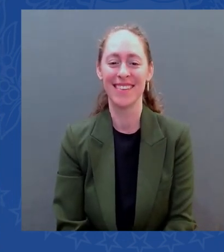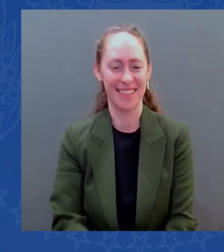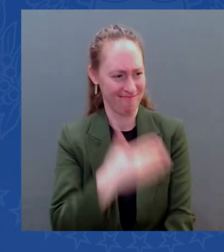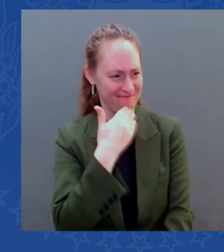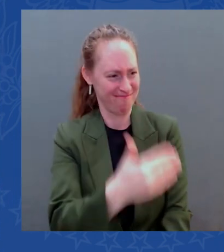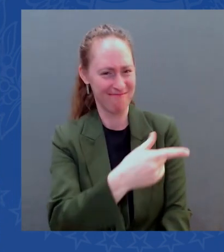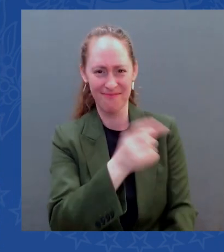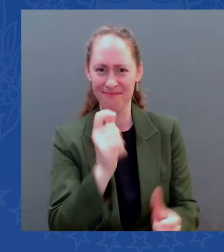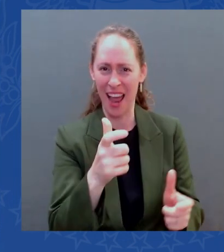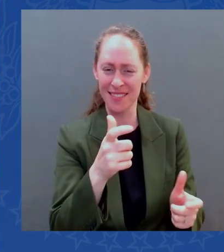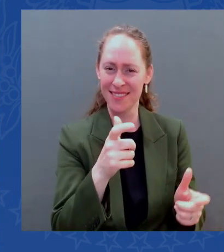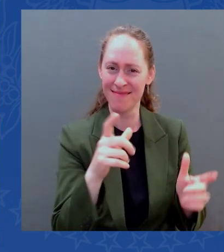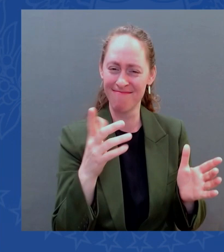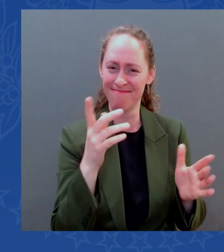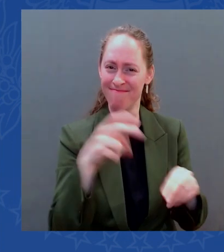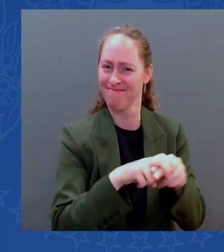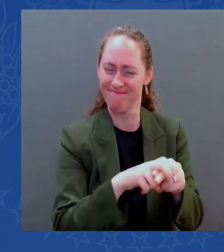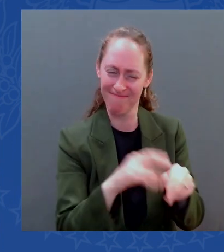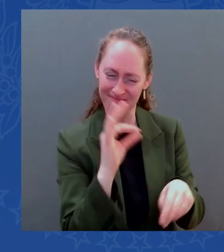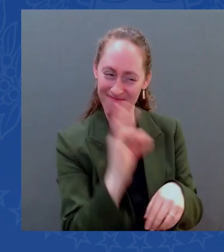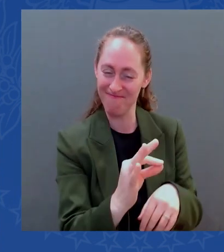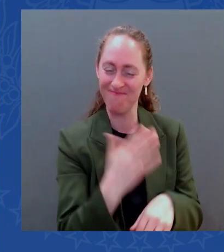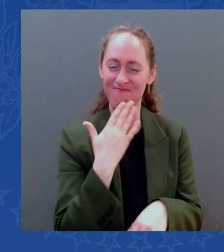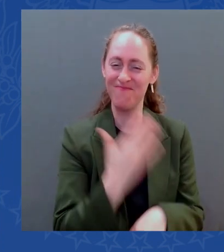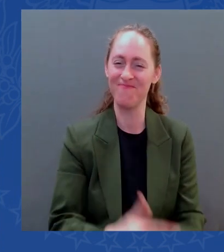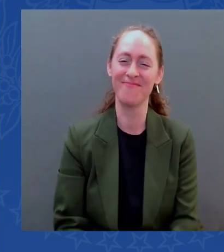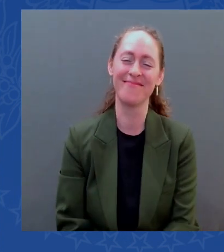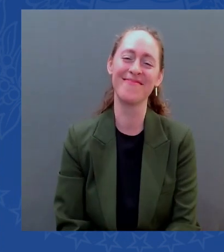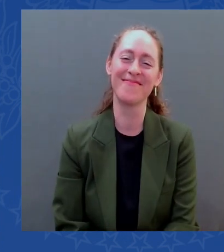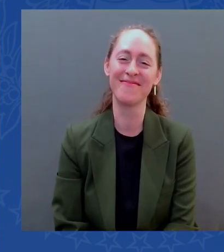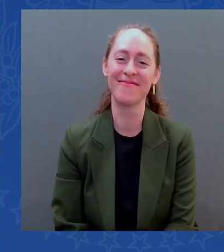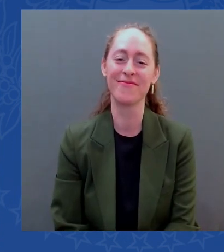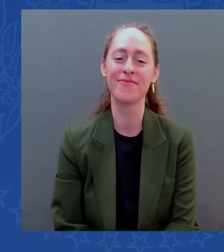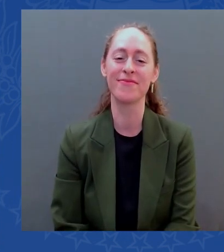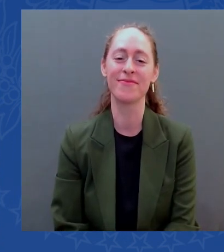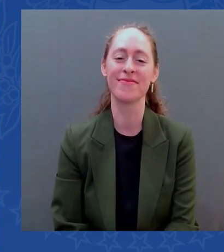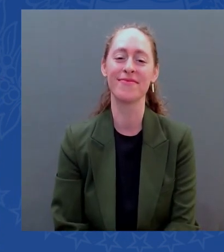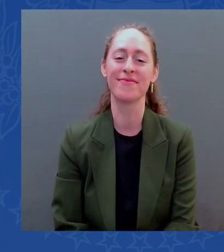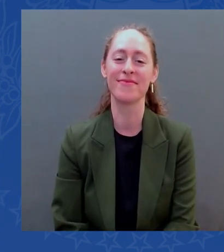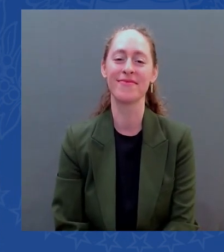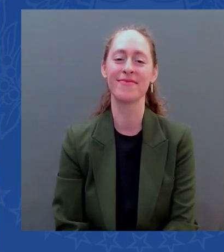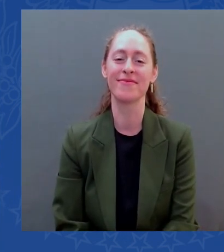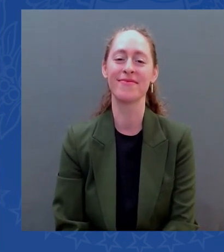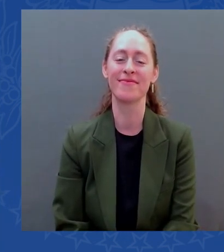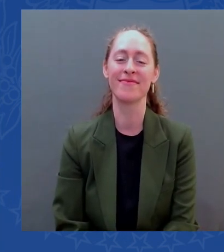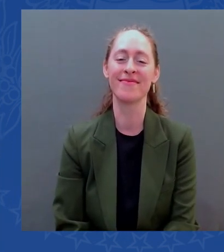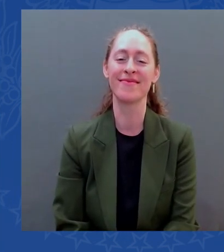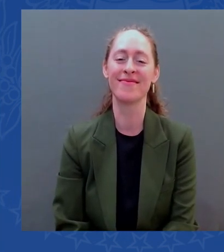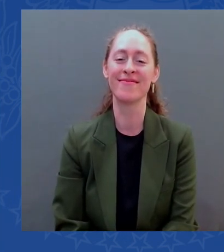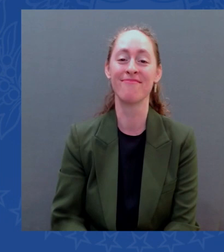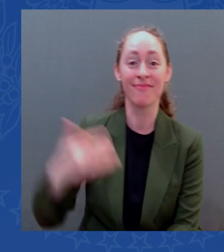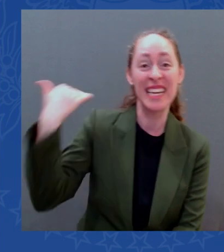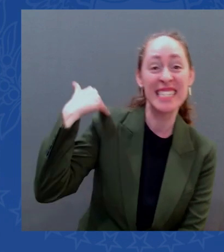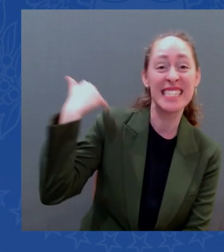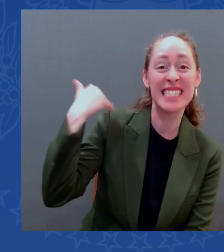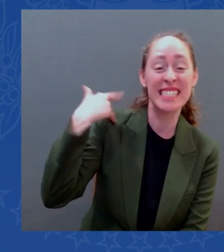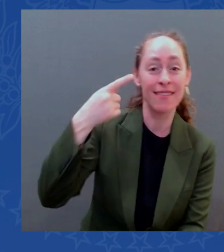You know, the Buccaneers won the Super Bowl, the Rays won the pennant, and these guys behind me